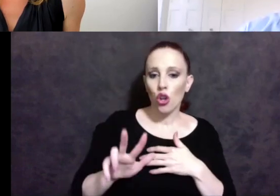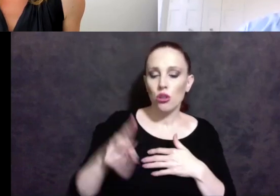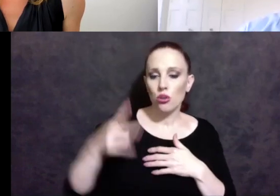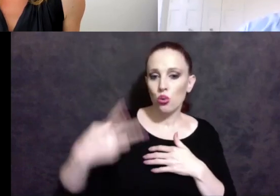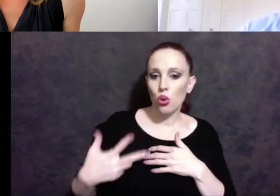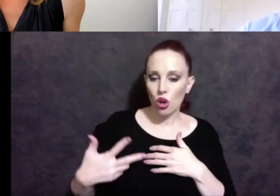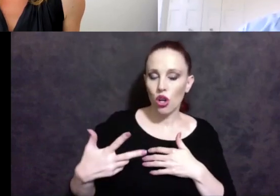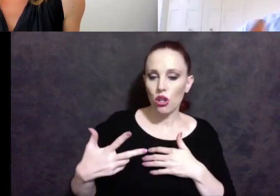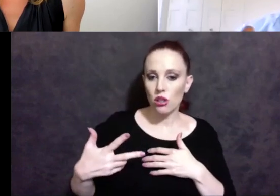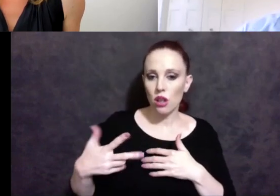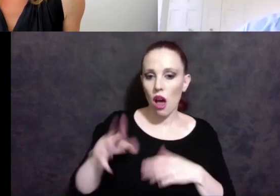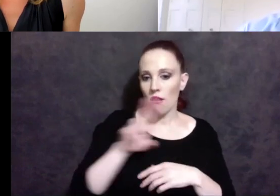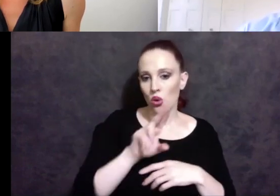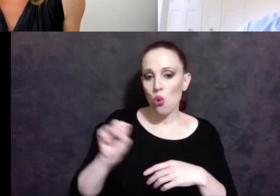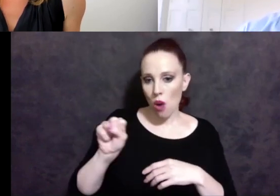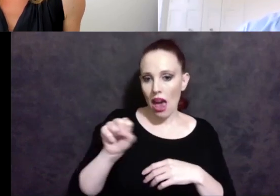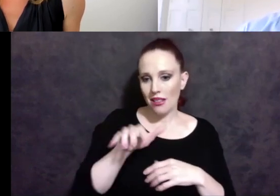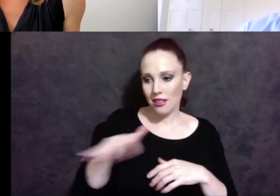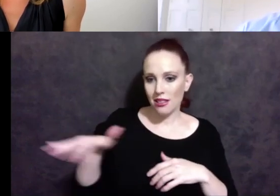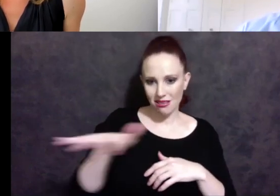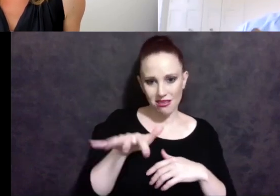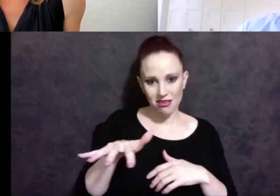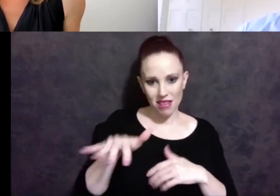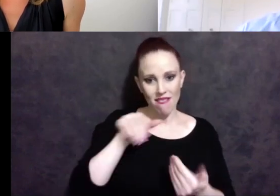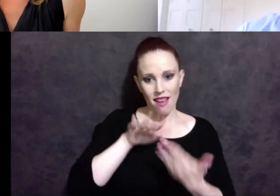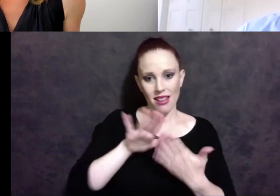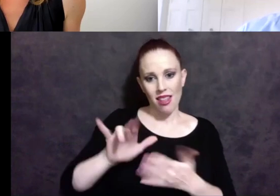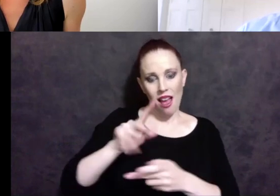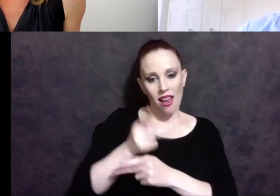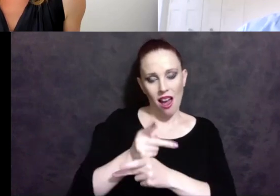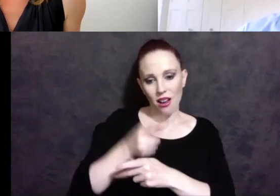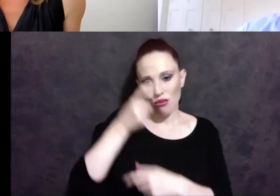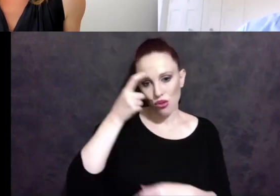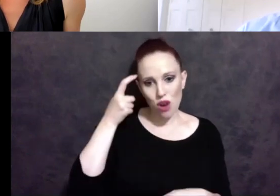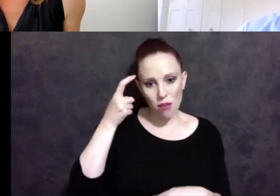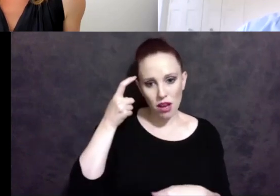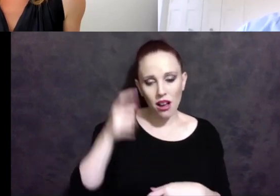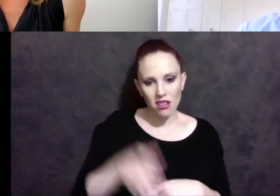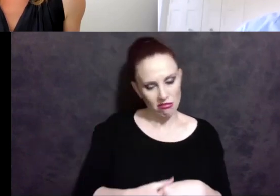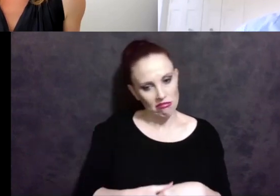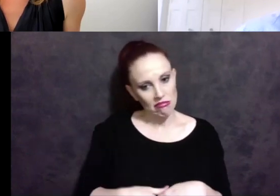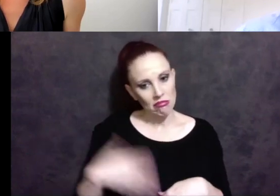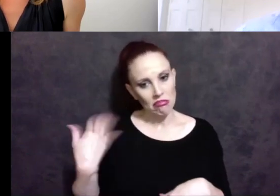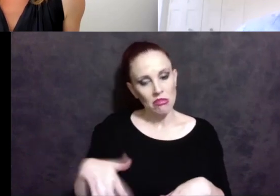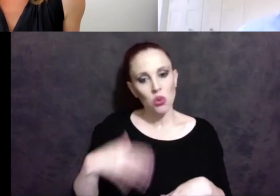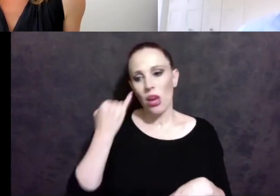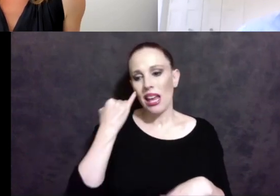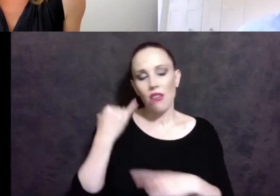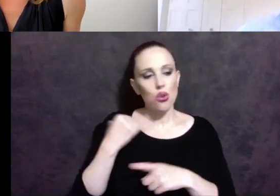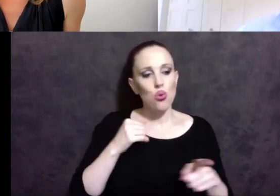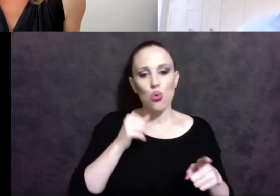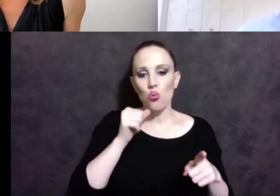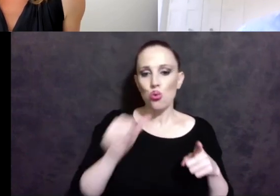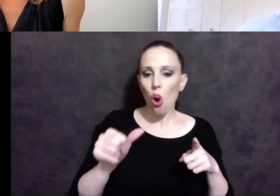trauma. If you don't do your own work, if you don't try to touch upon your own trauma,